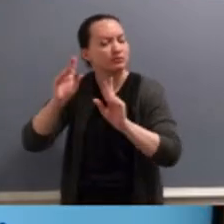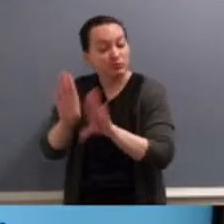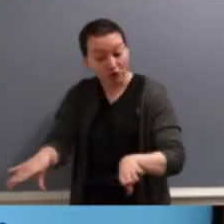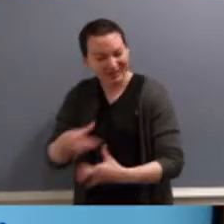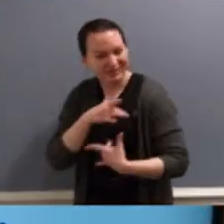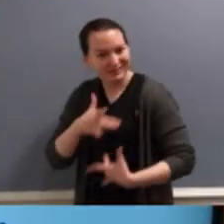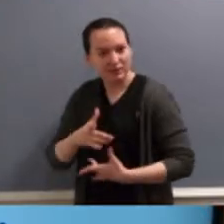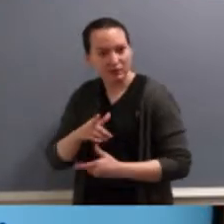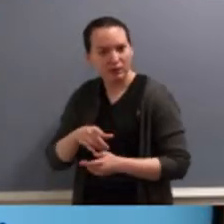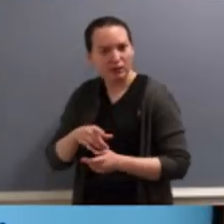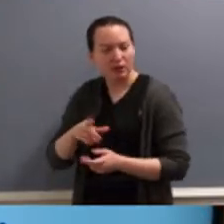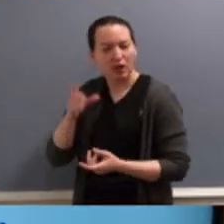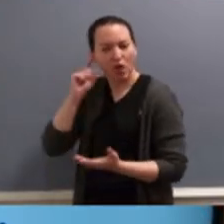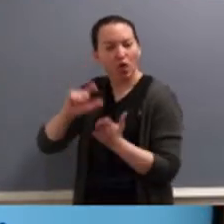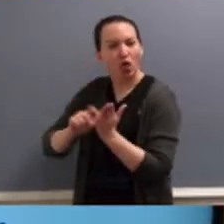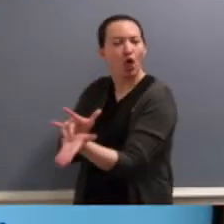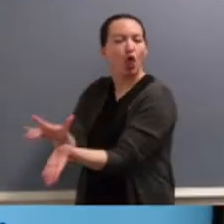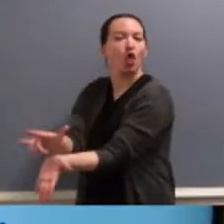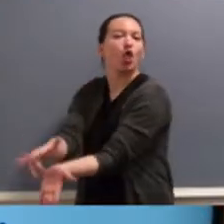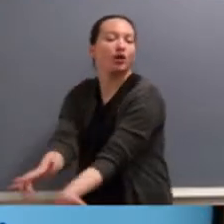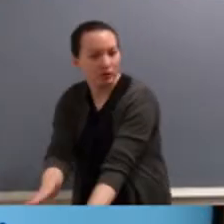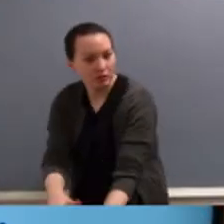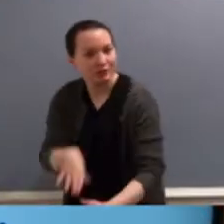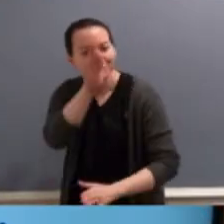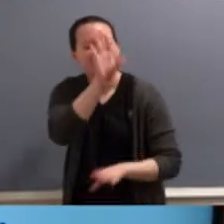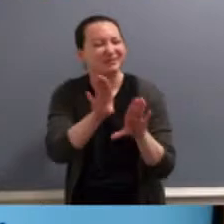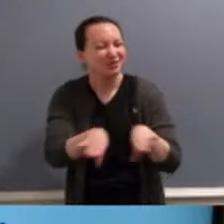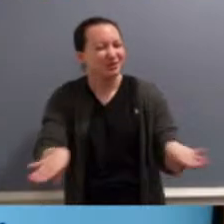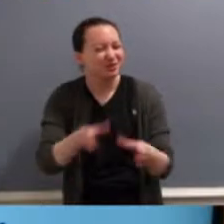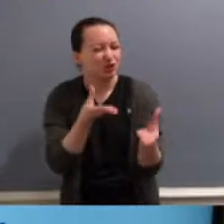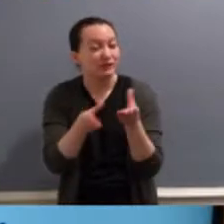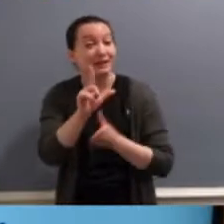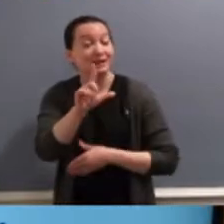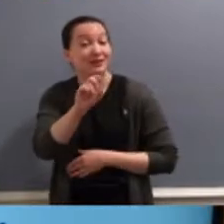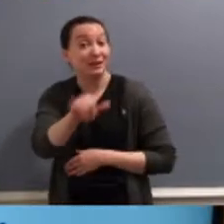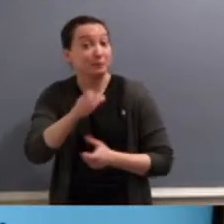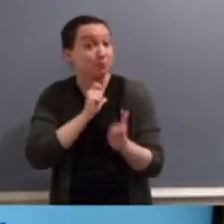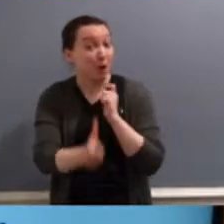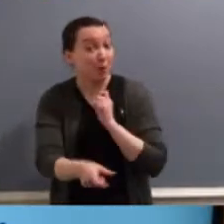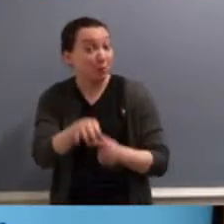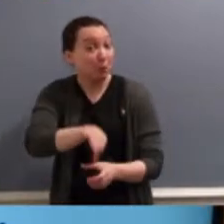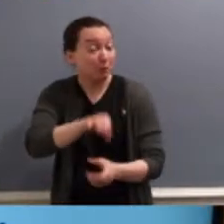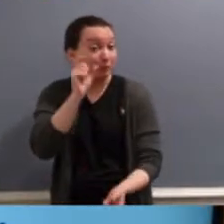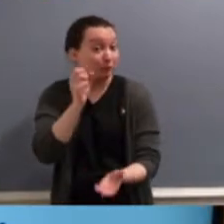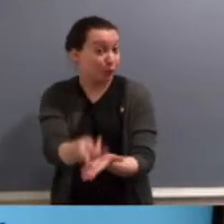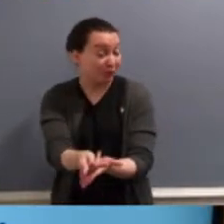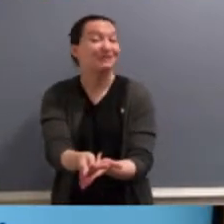our community as the Board is aware our children's services levy passed at the polls in early